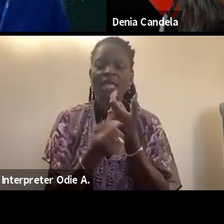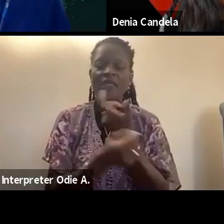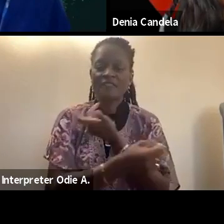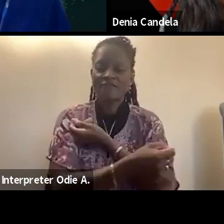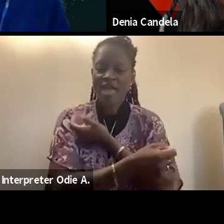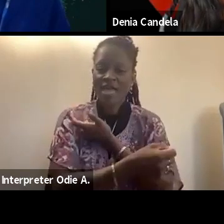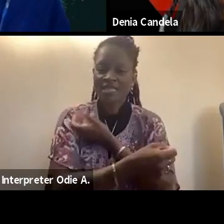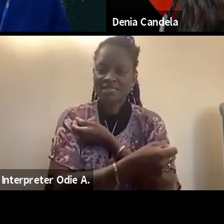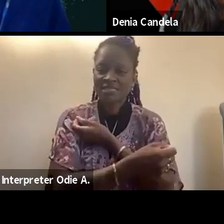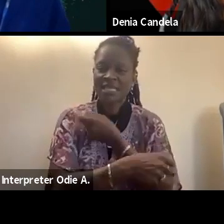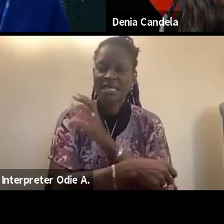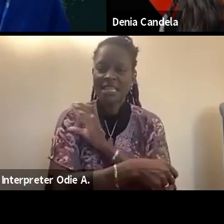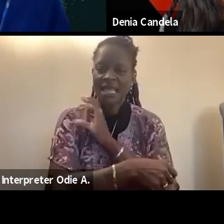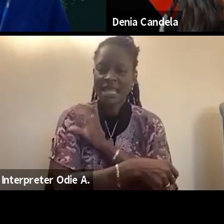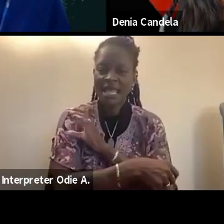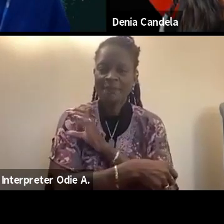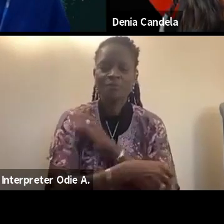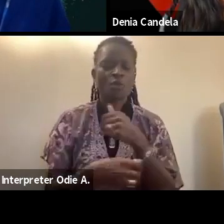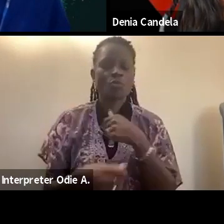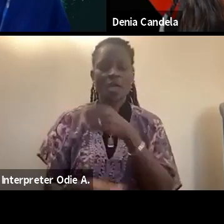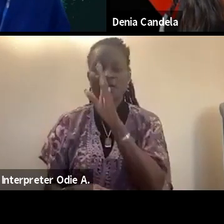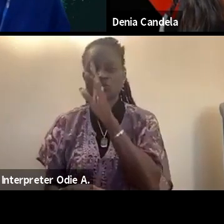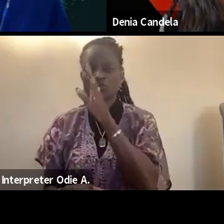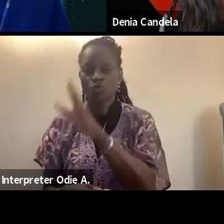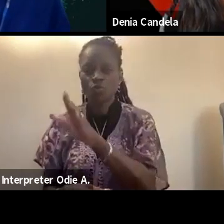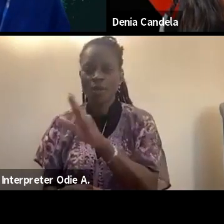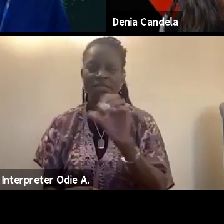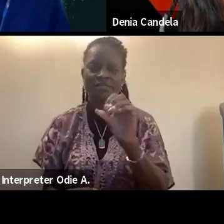We do direct outreach and community in different ways